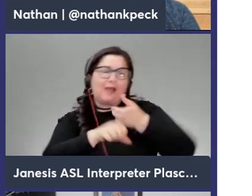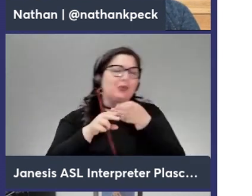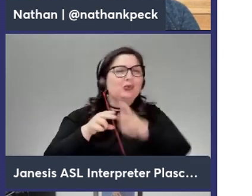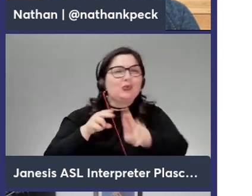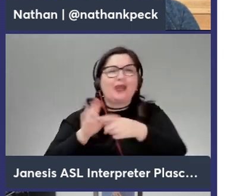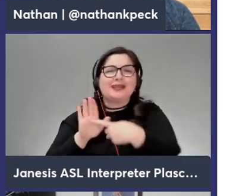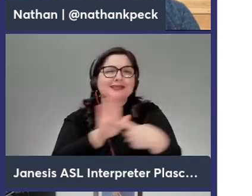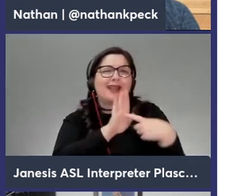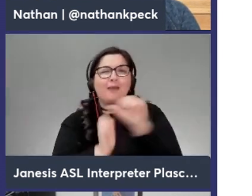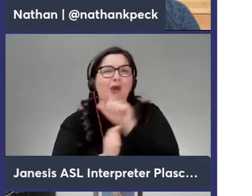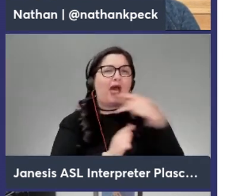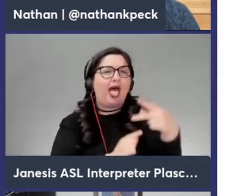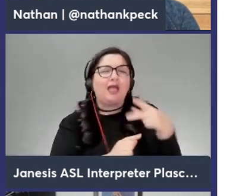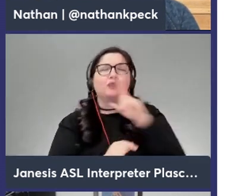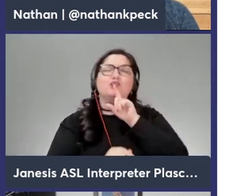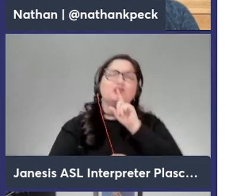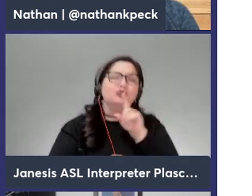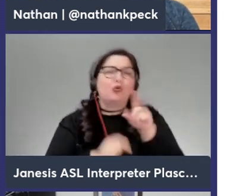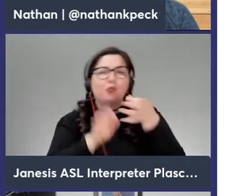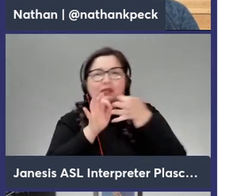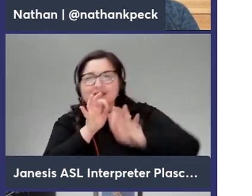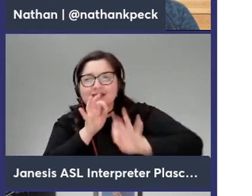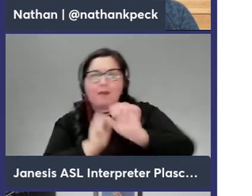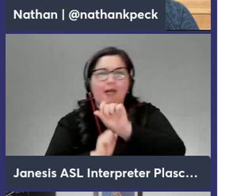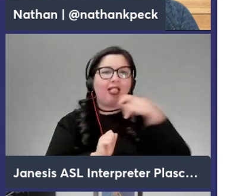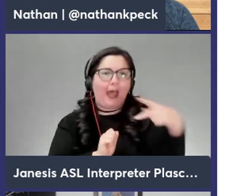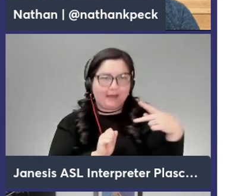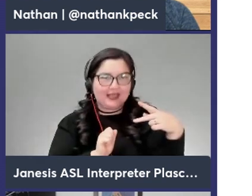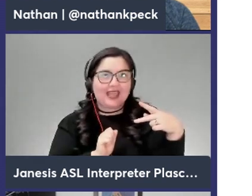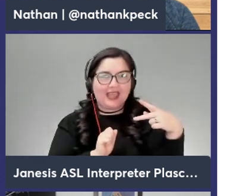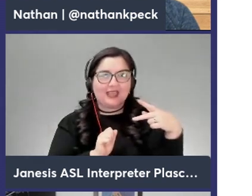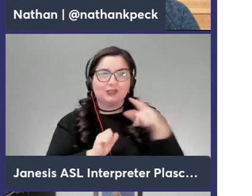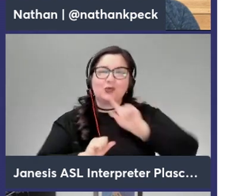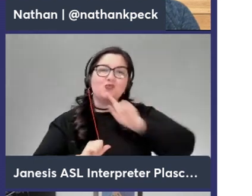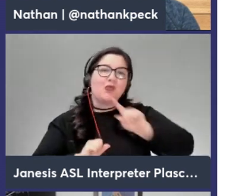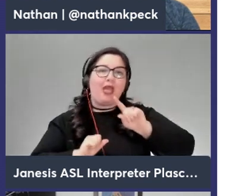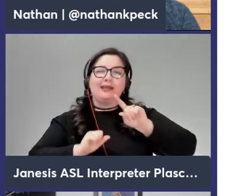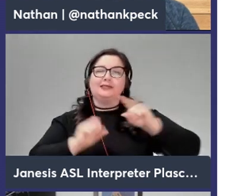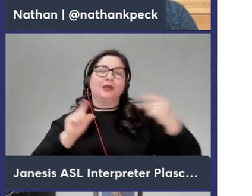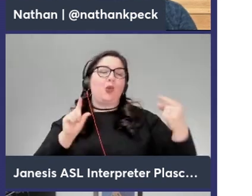This is a super simple application and it's really a random number generator